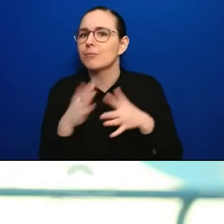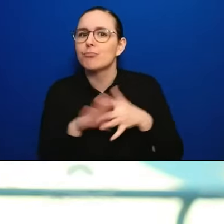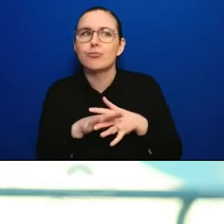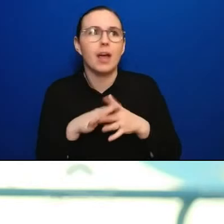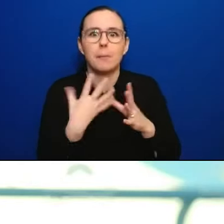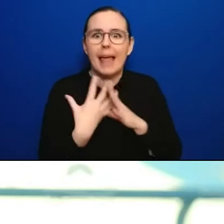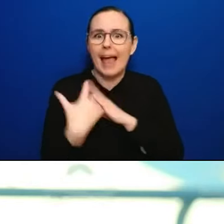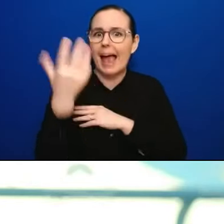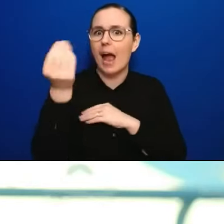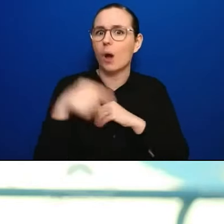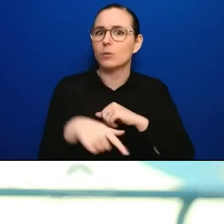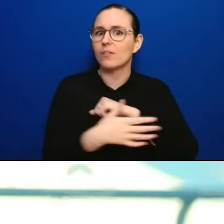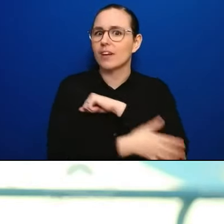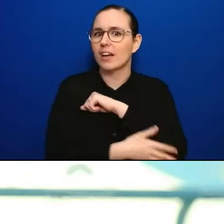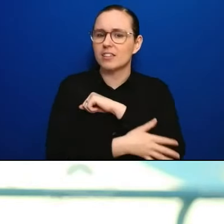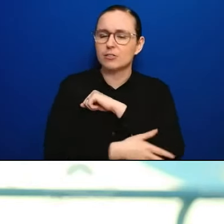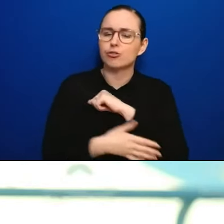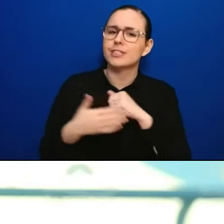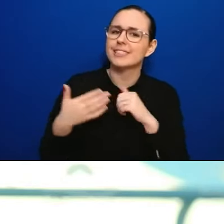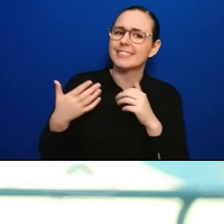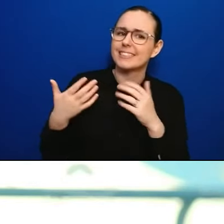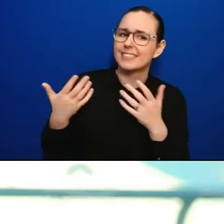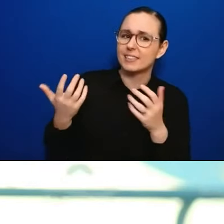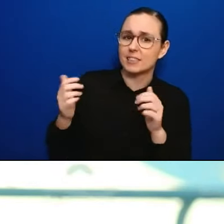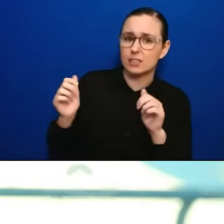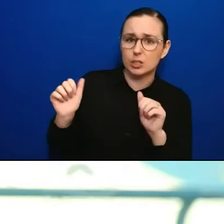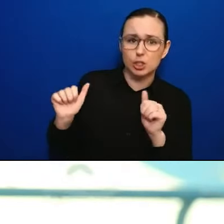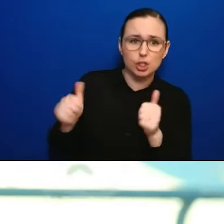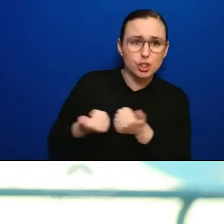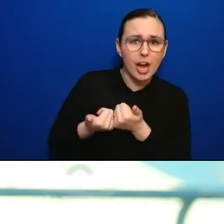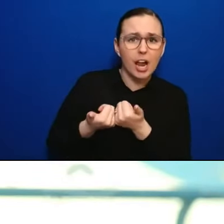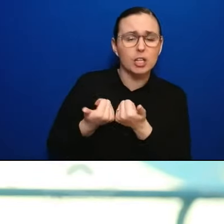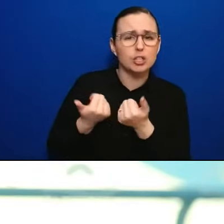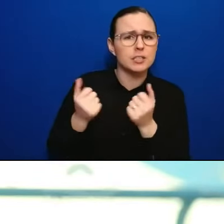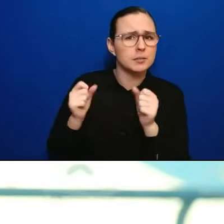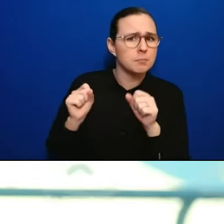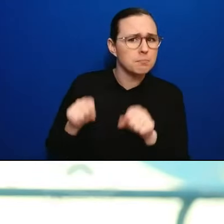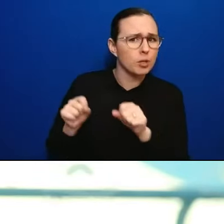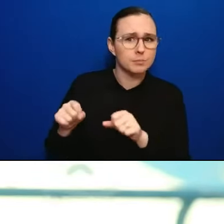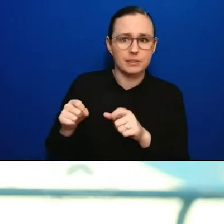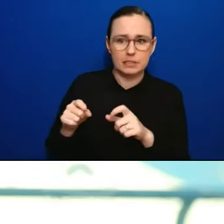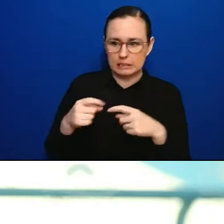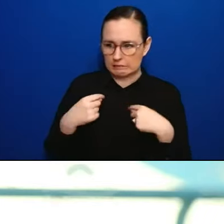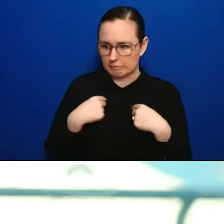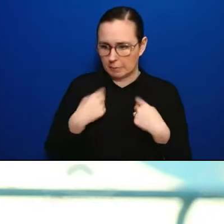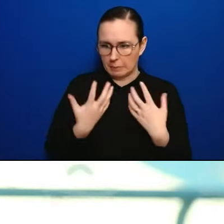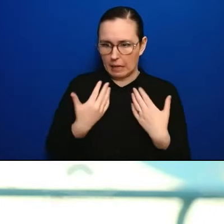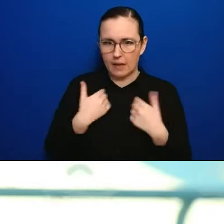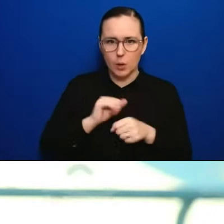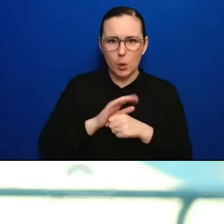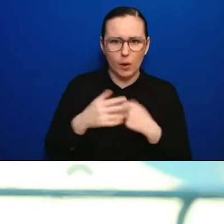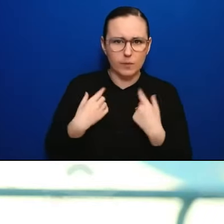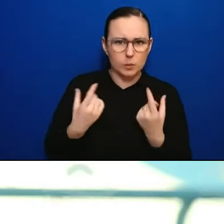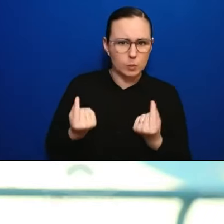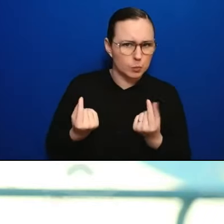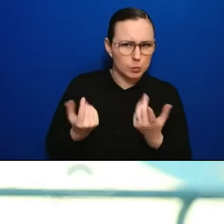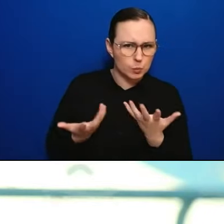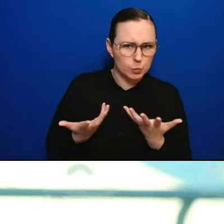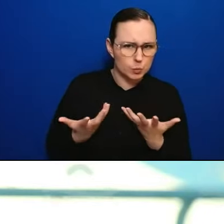outside of the country for Spring Break. And one of the challenges they